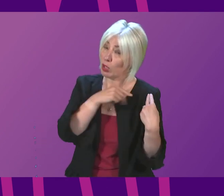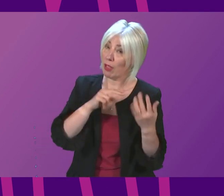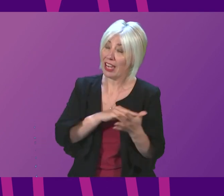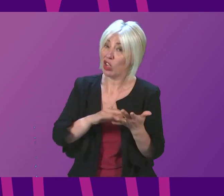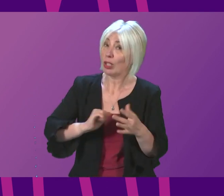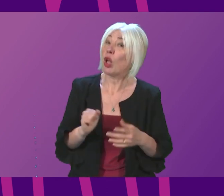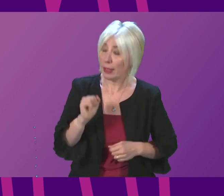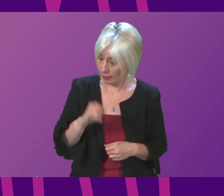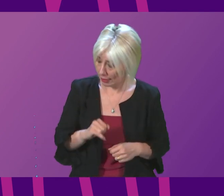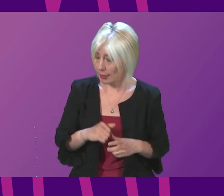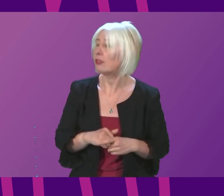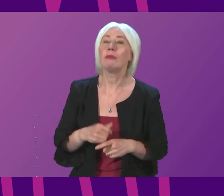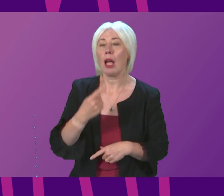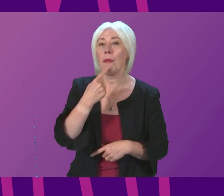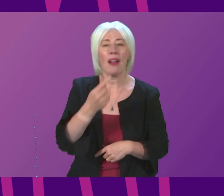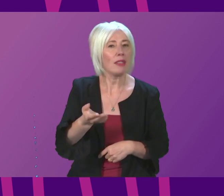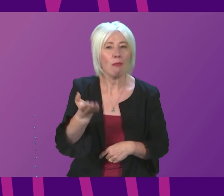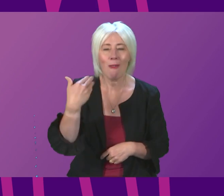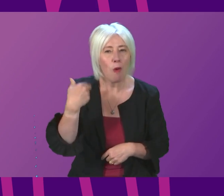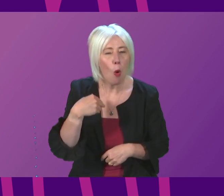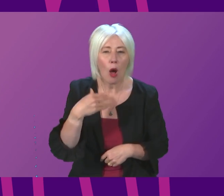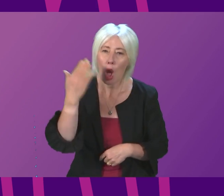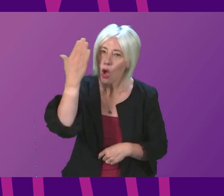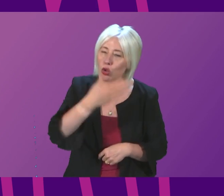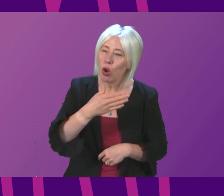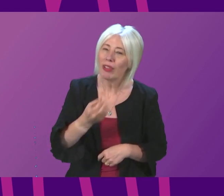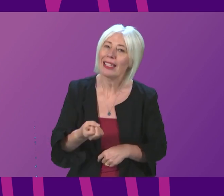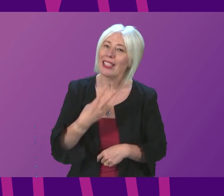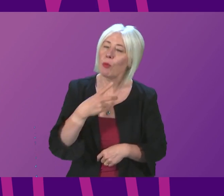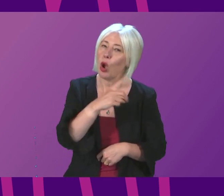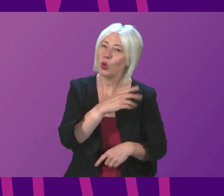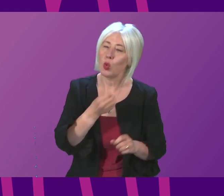have said before—I am sorry to disappoint Labour, as I am sure that I will also say